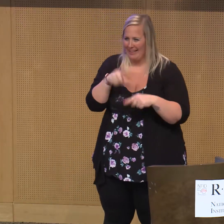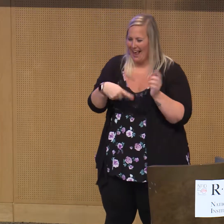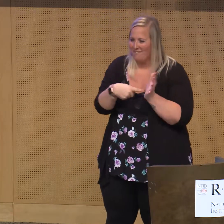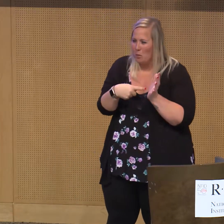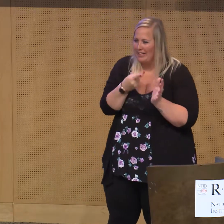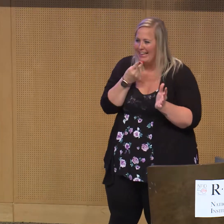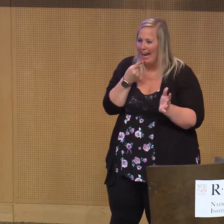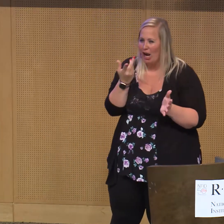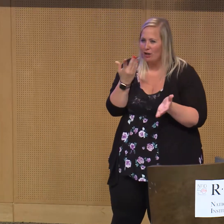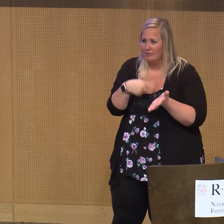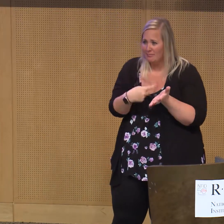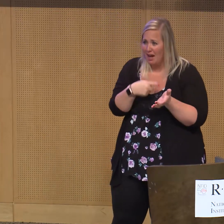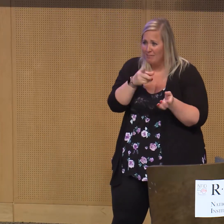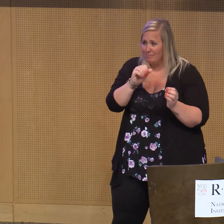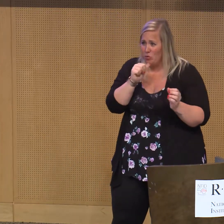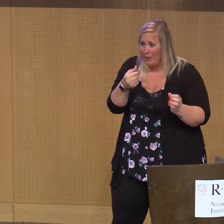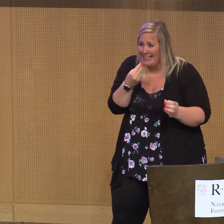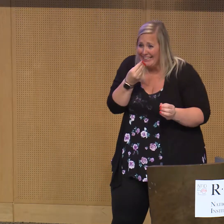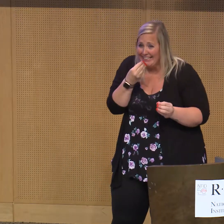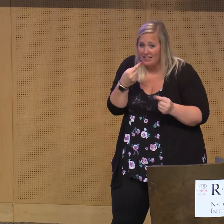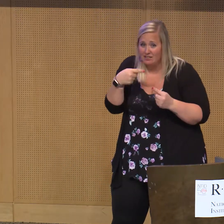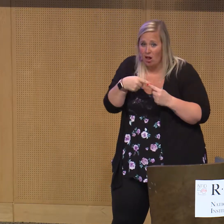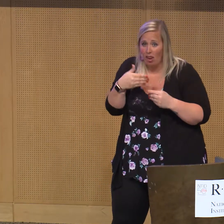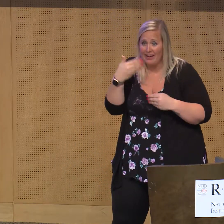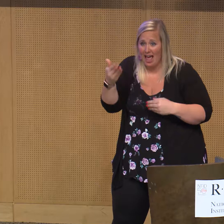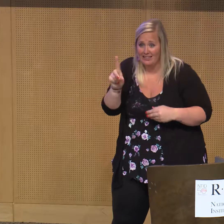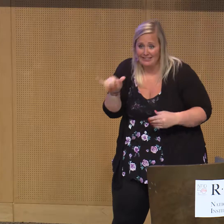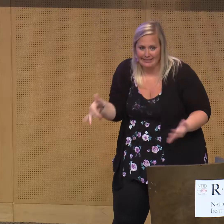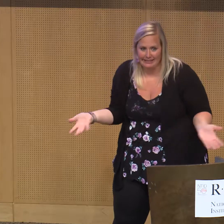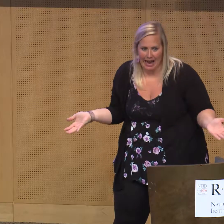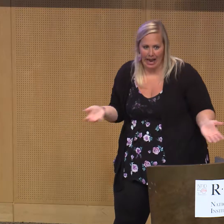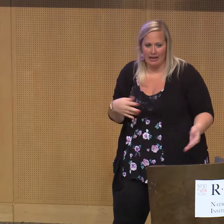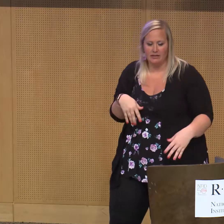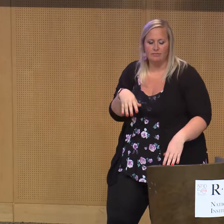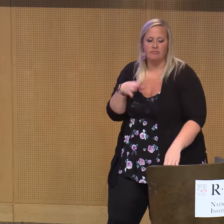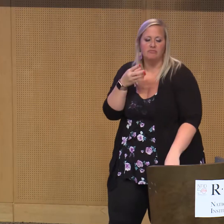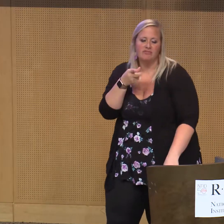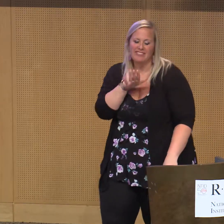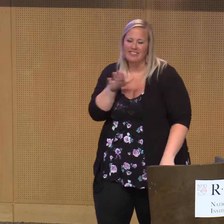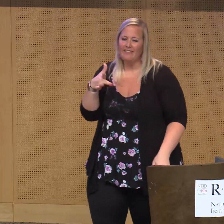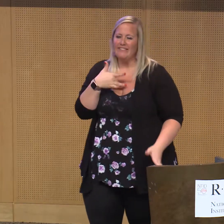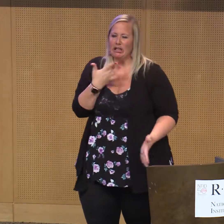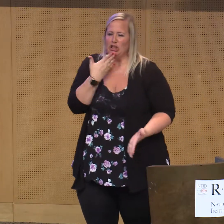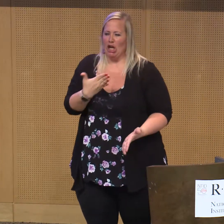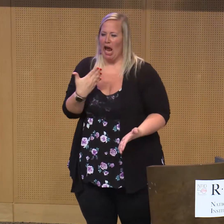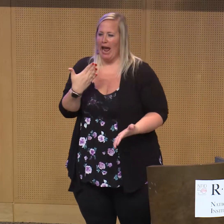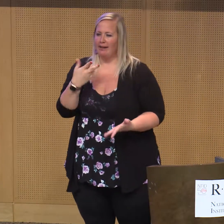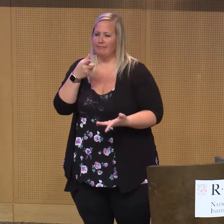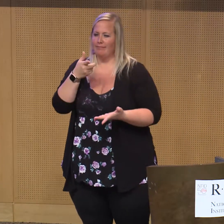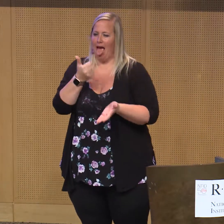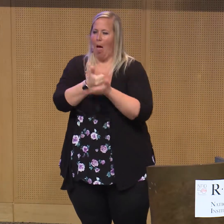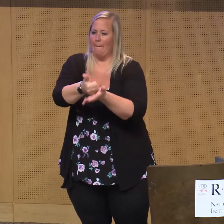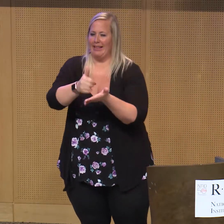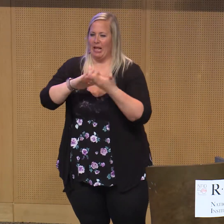because some kids can't afford dinner. And so what they get in school might be the only food they have until the next day. So it feels good.